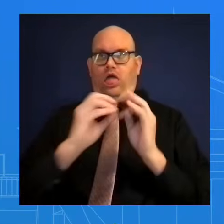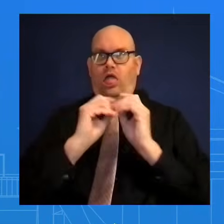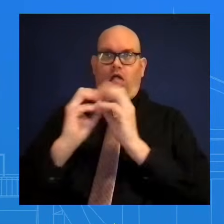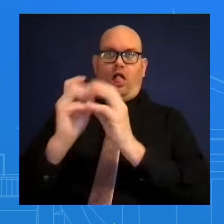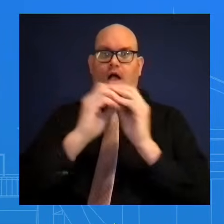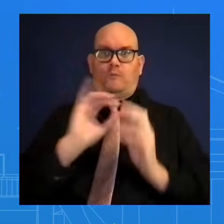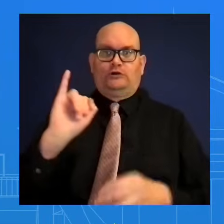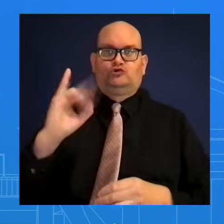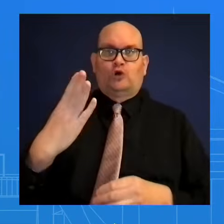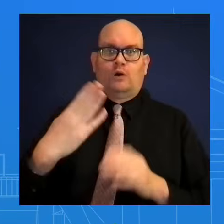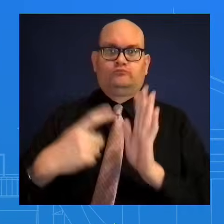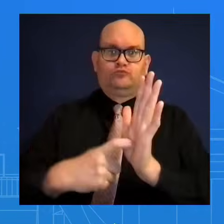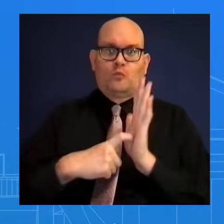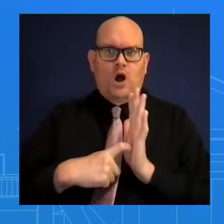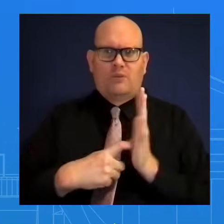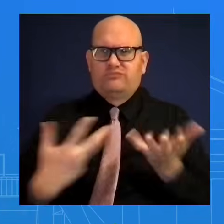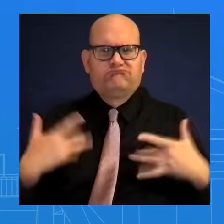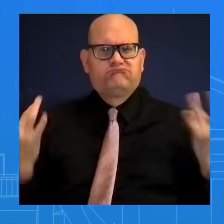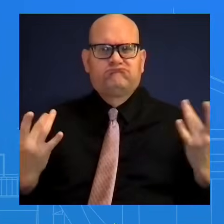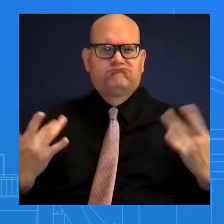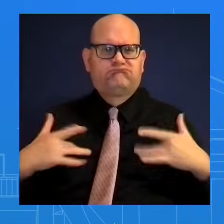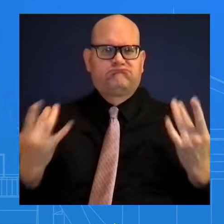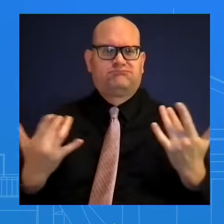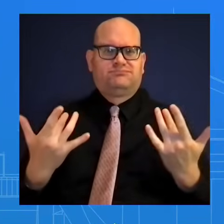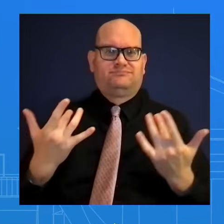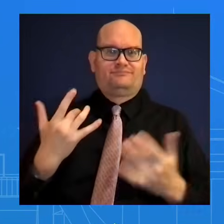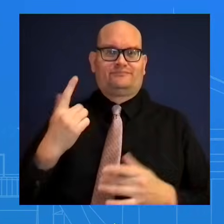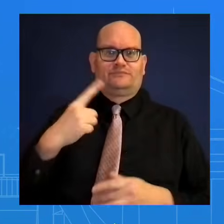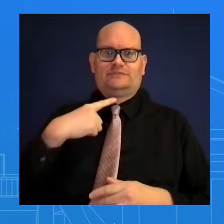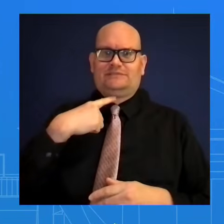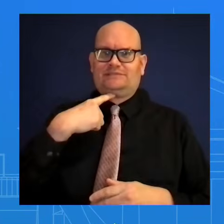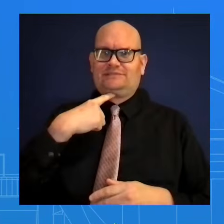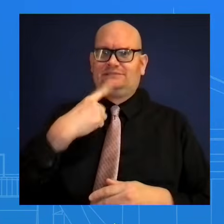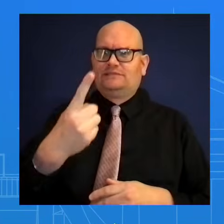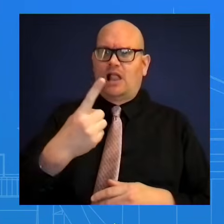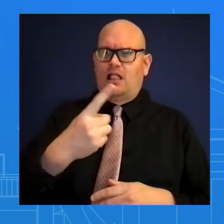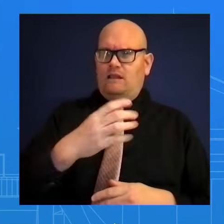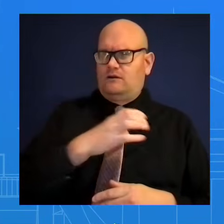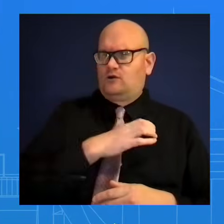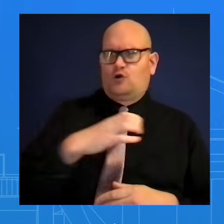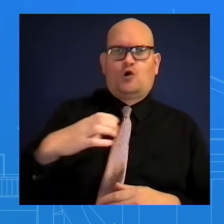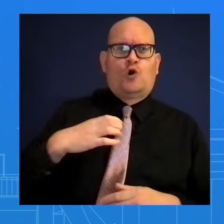What do you say to that congressman and others who feel that this is pain and suffering